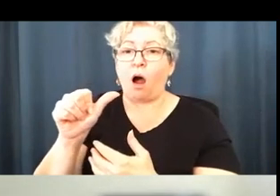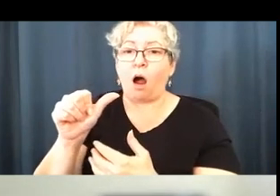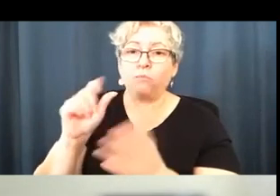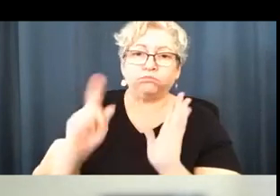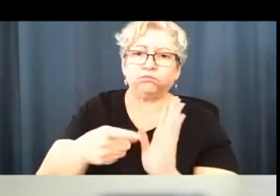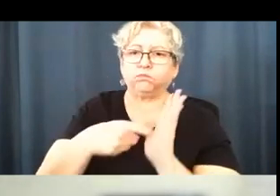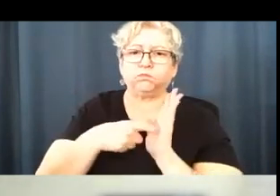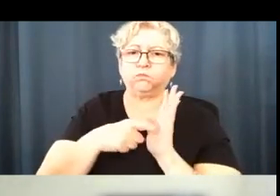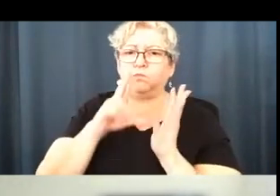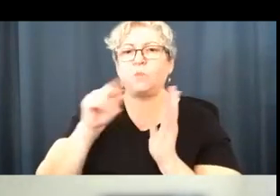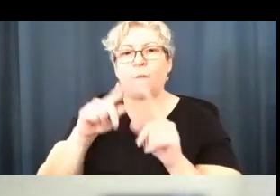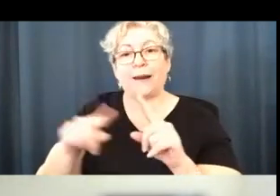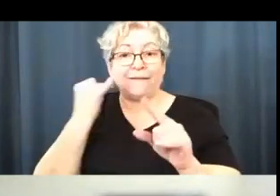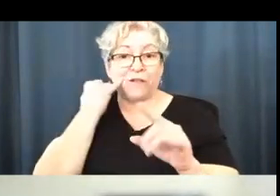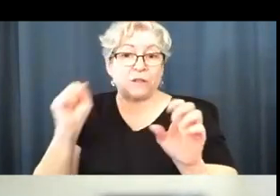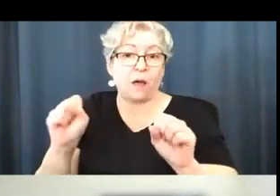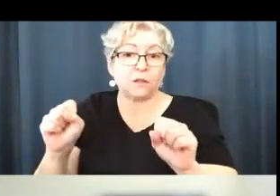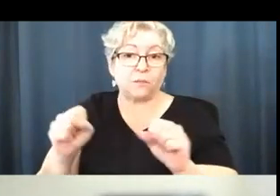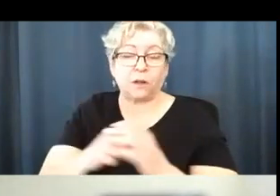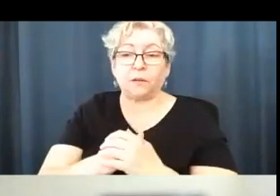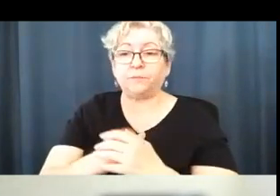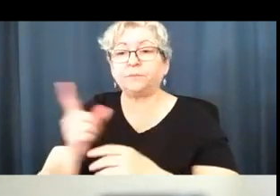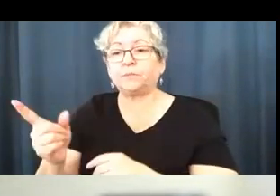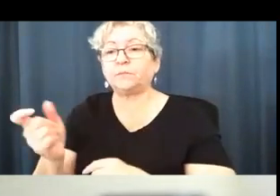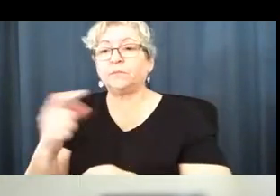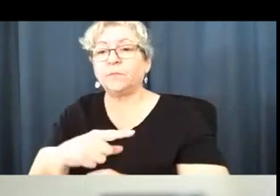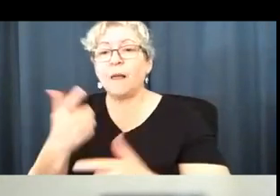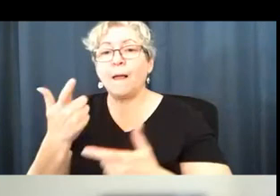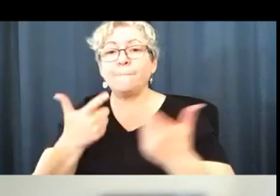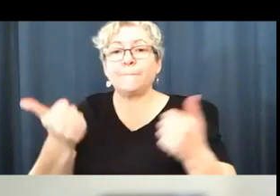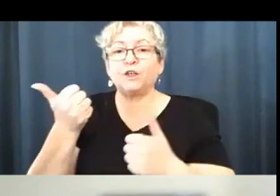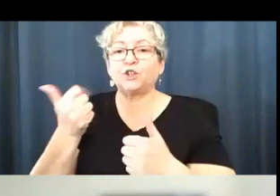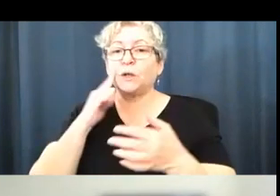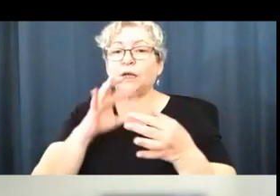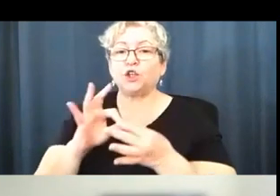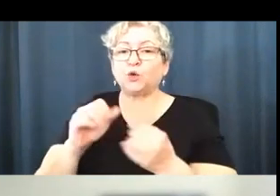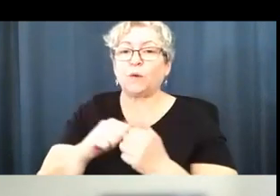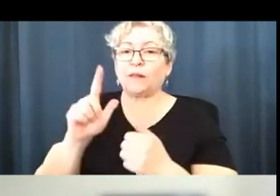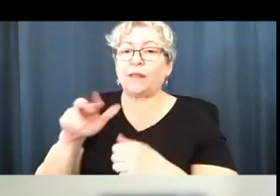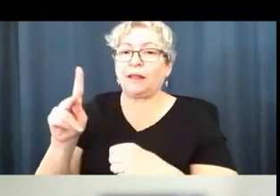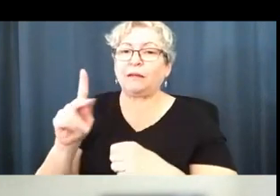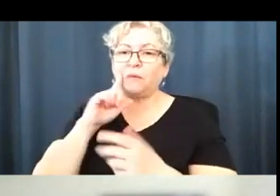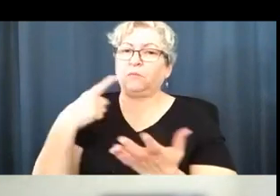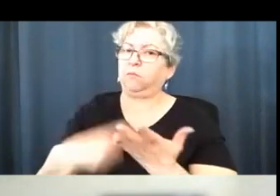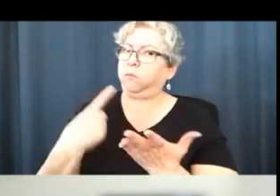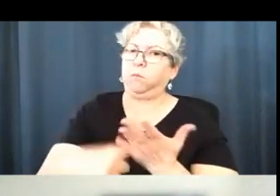that's a possible thing to do. And the biggest issue with links and we'll leave it here, because we could talk forever is,